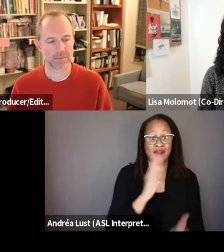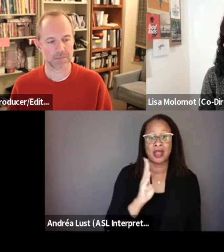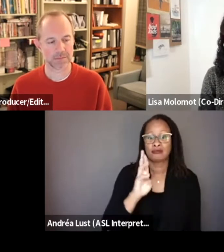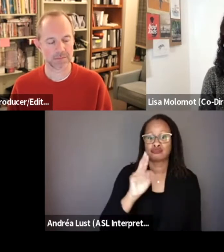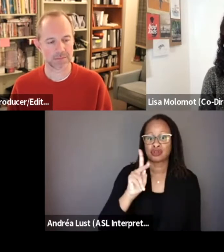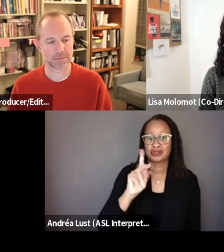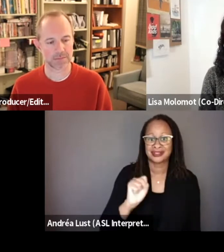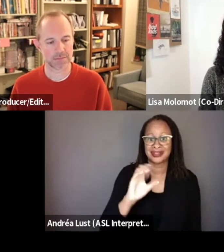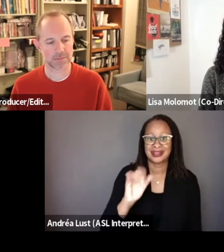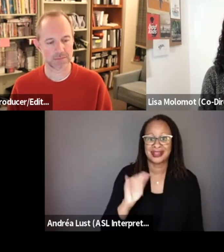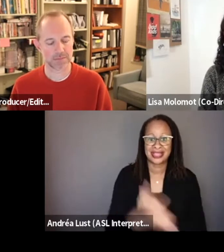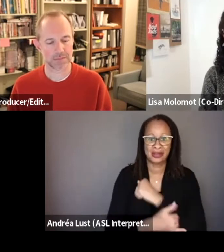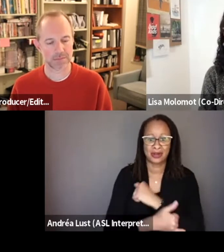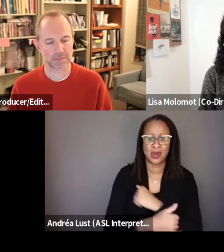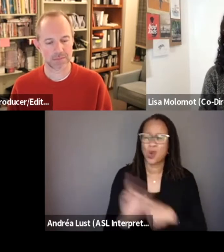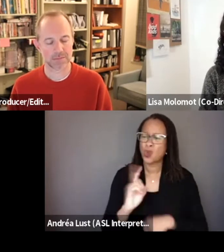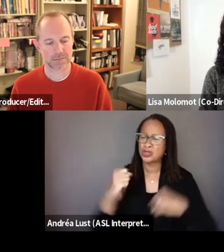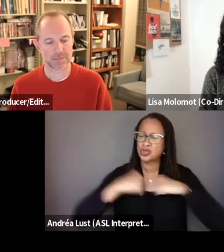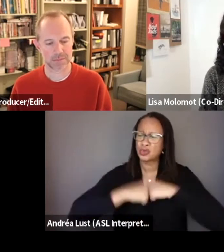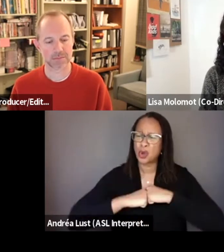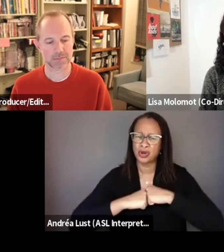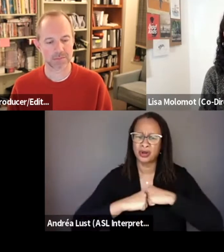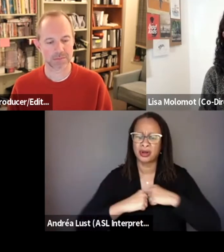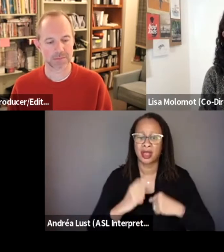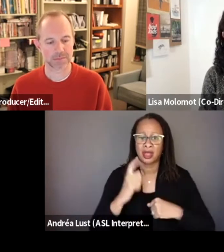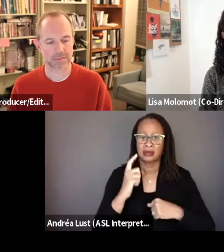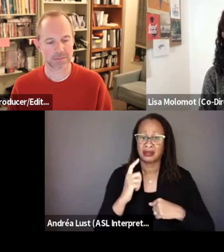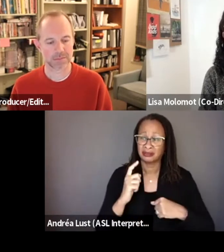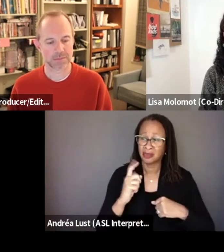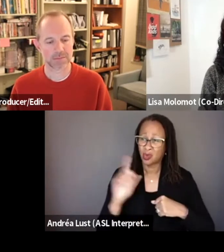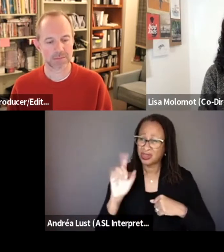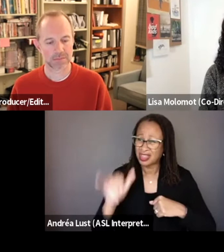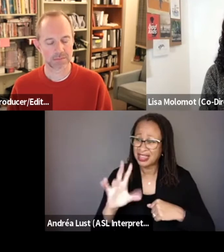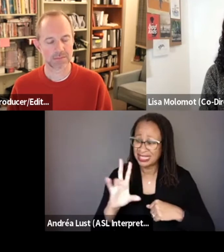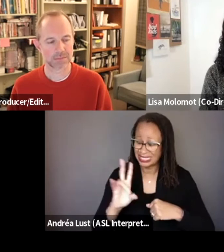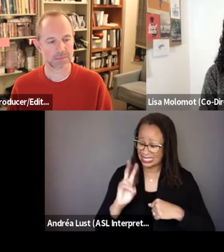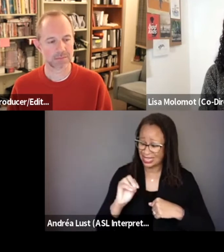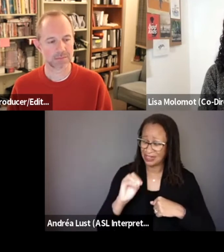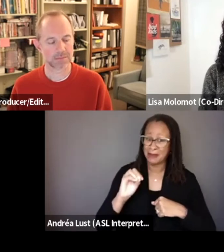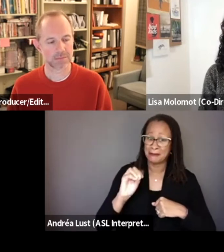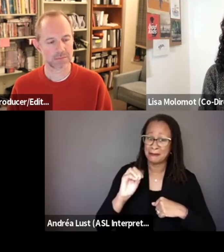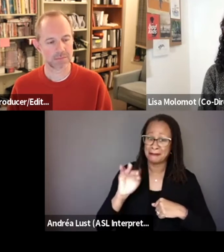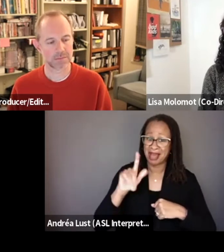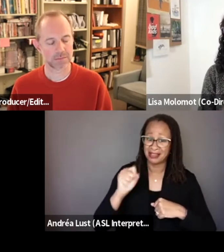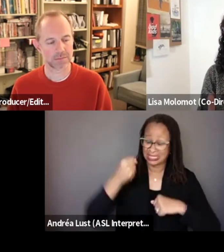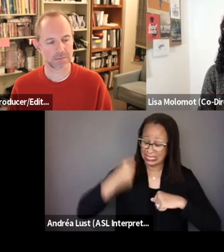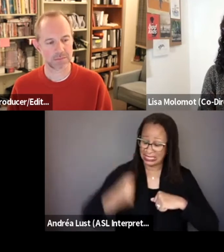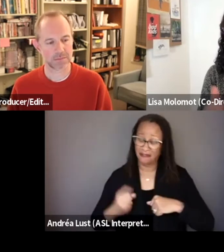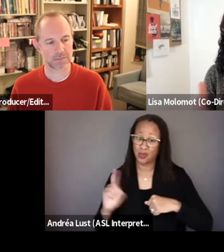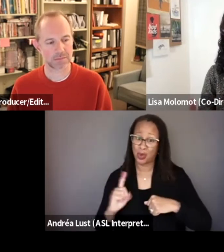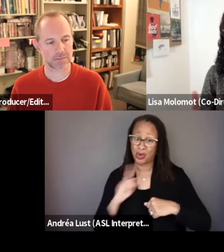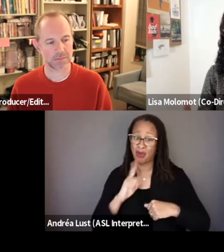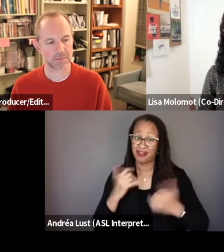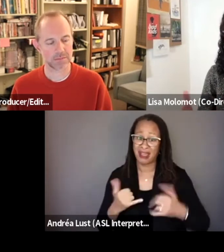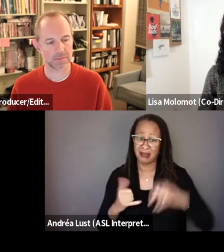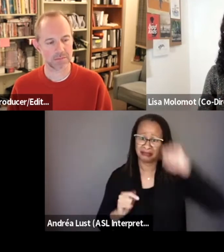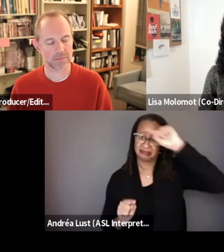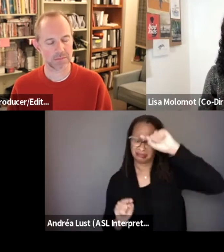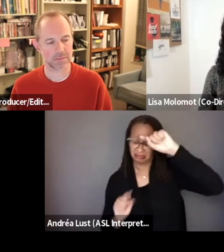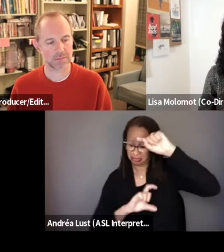We thought we were going to the border. No, we're 70 miles north of the border. Oh, okay. To learning more and more, with every trip, what's happening,